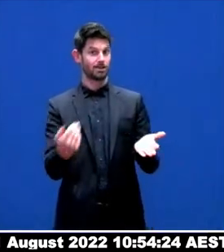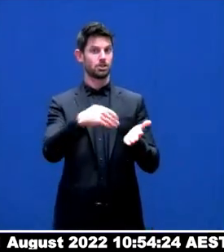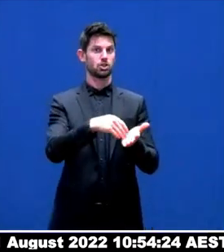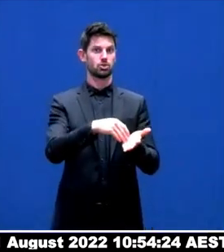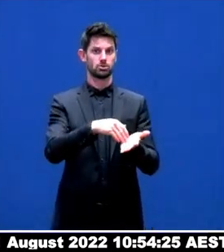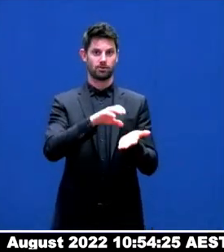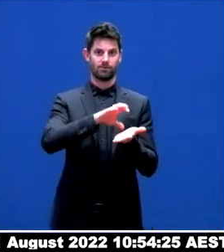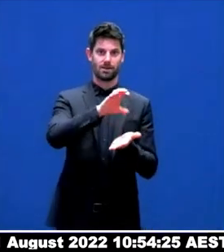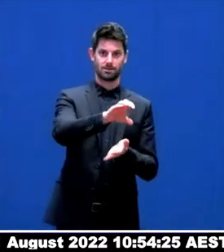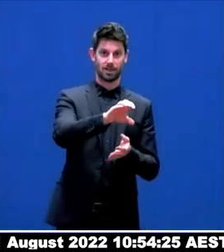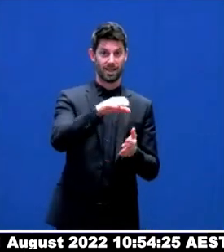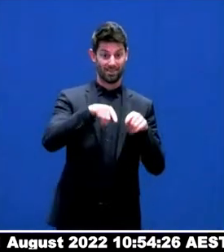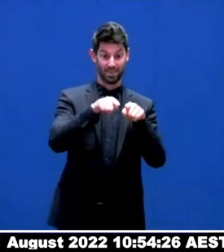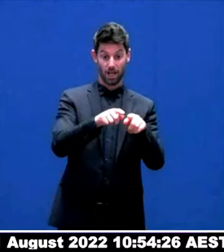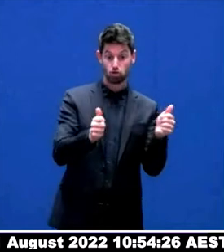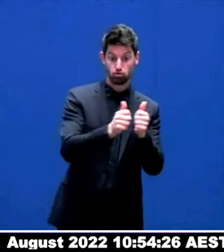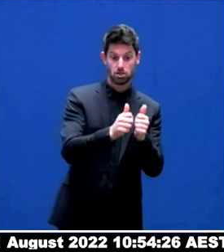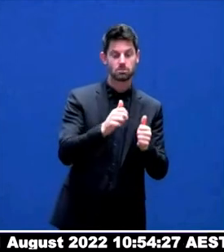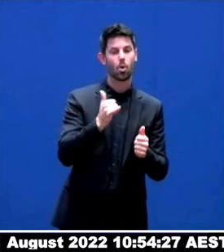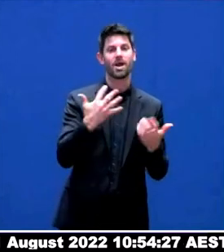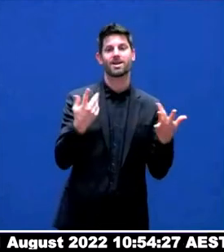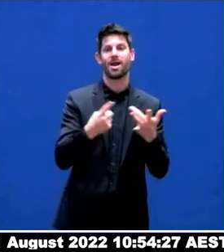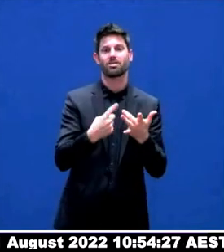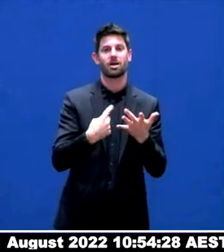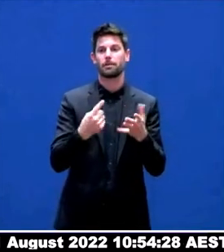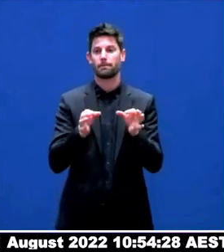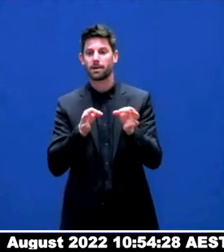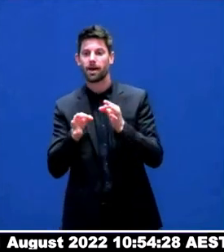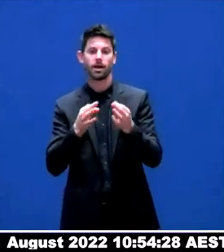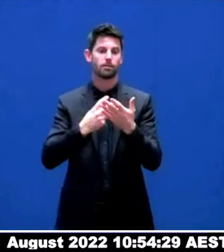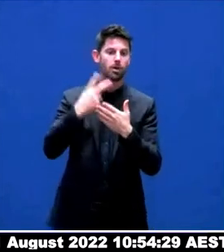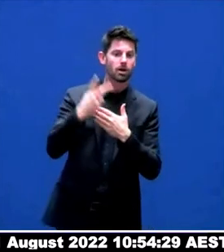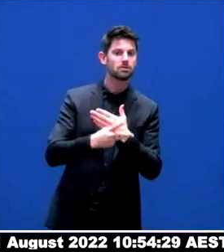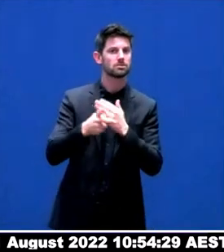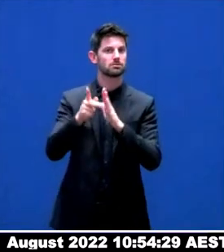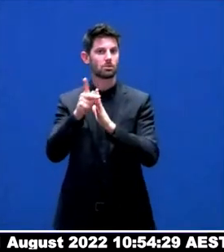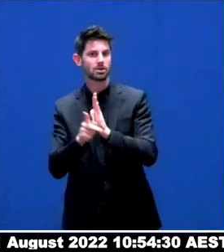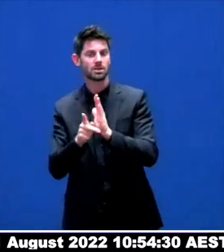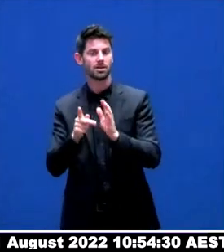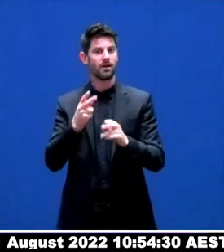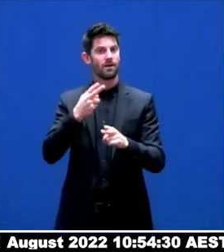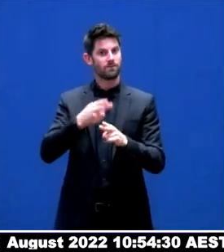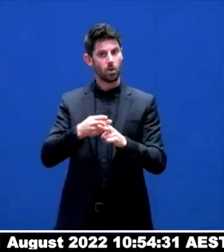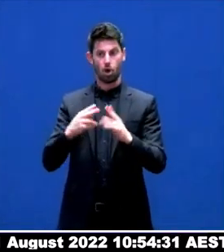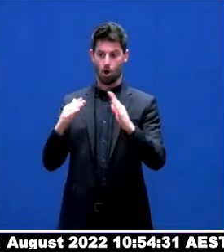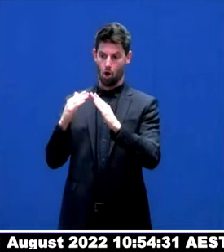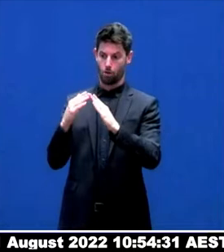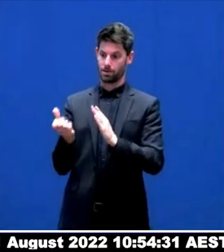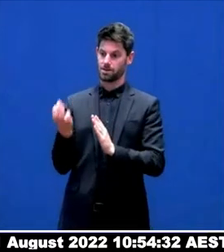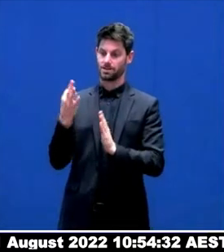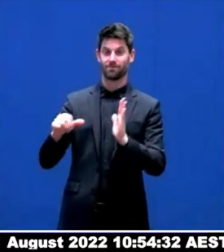Agreement or elsewhere, is there, for earmarked homelessness funding for people